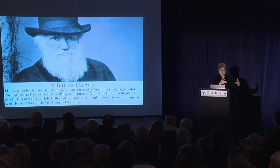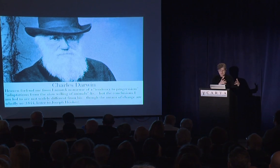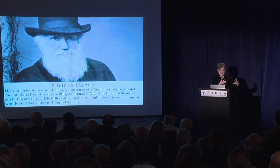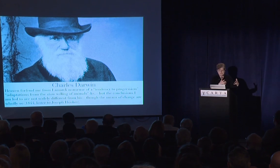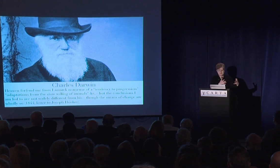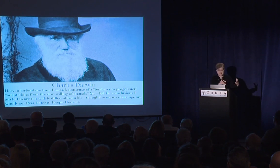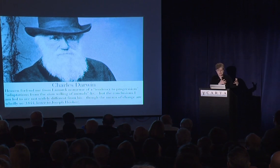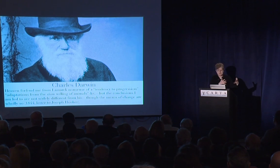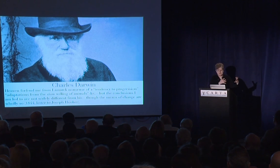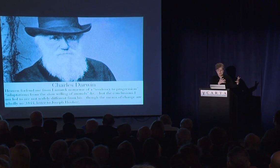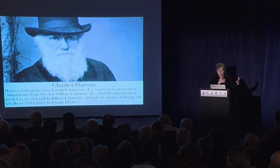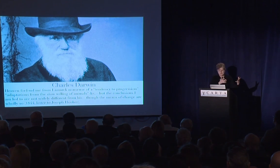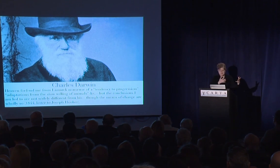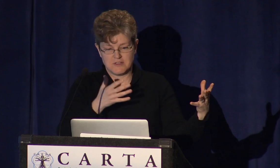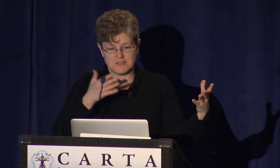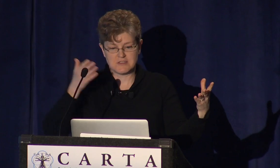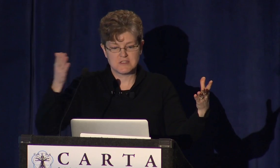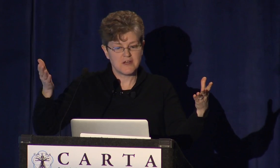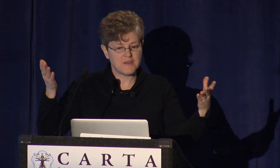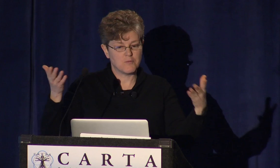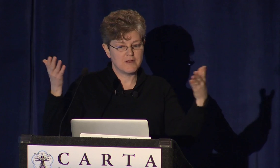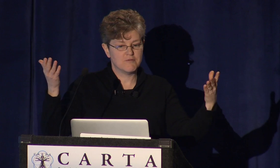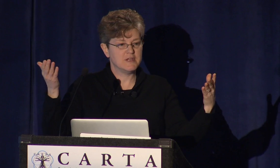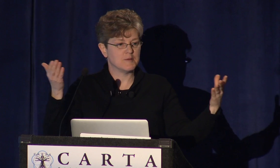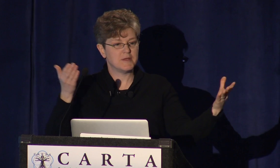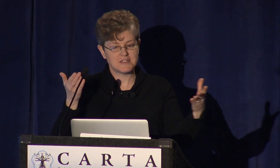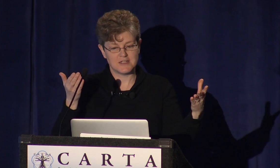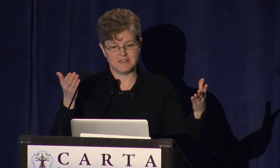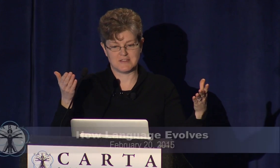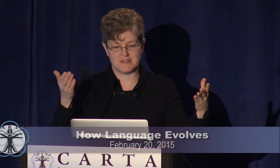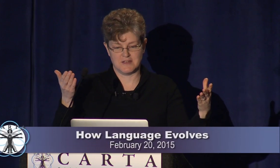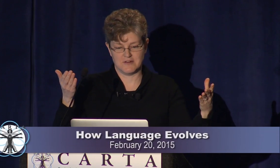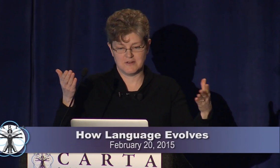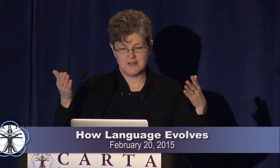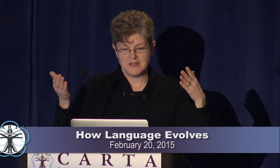reproduction and selection on the other. It's not that one recapitulates the other,